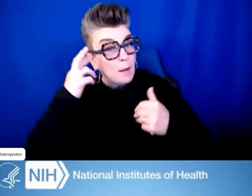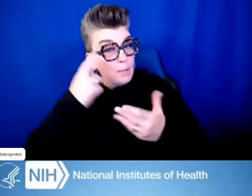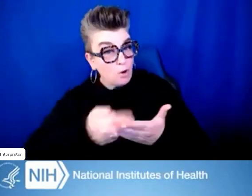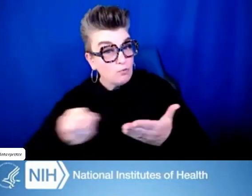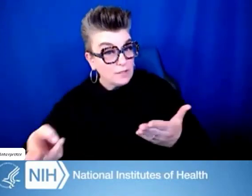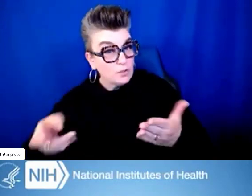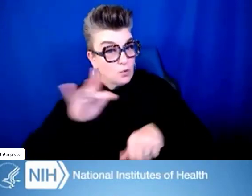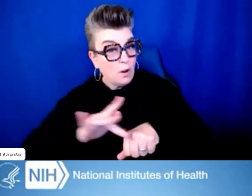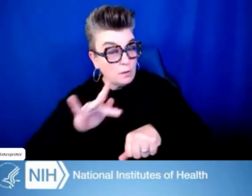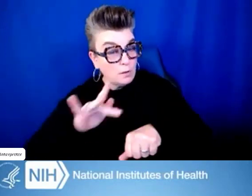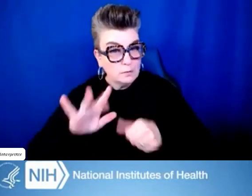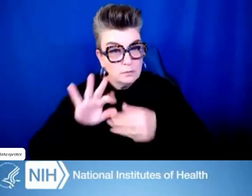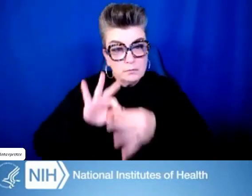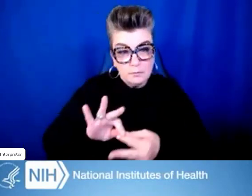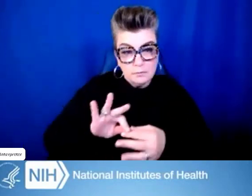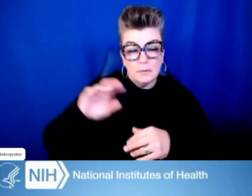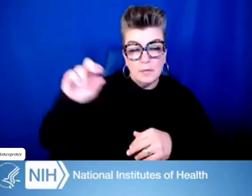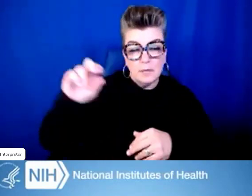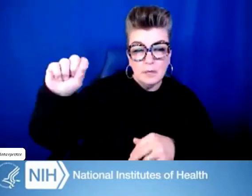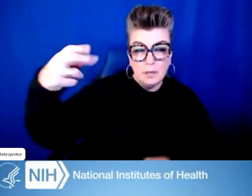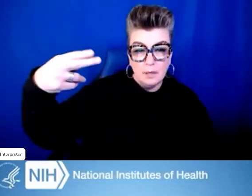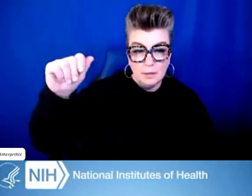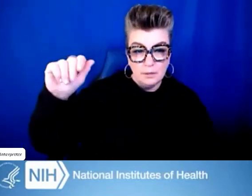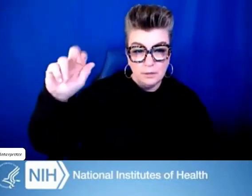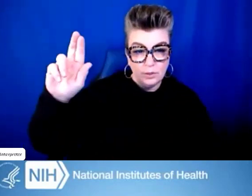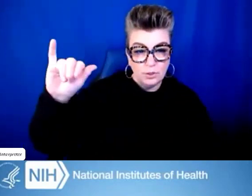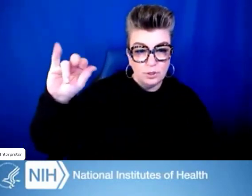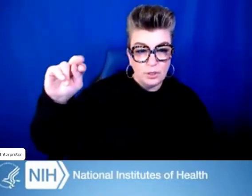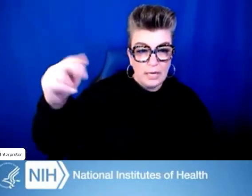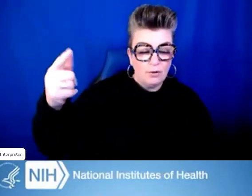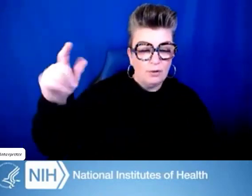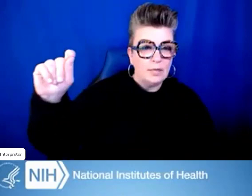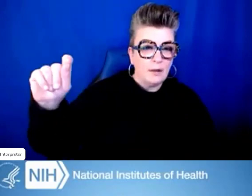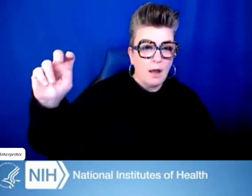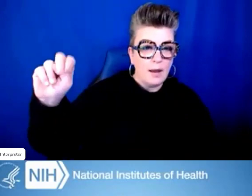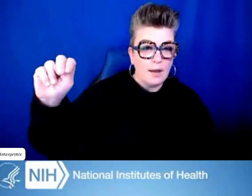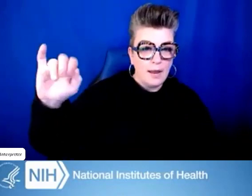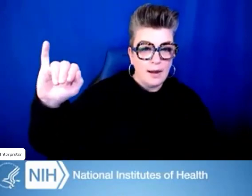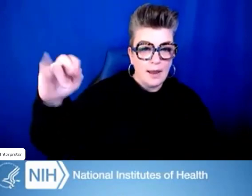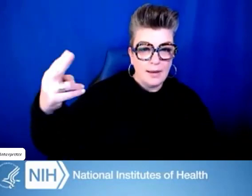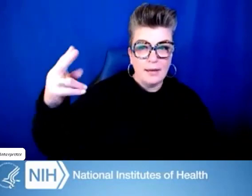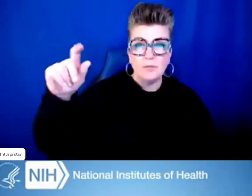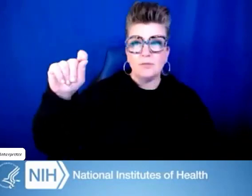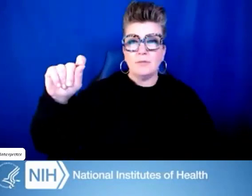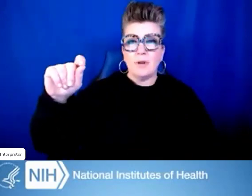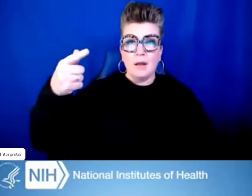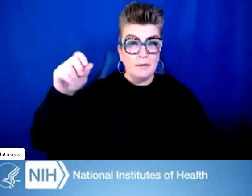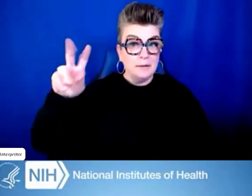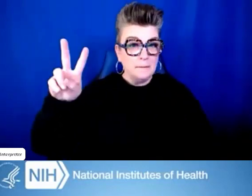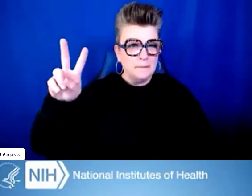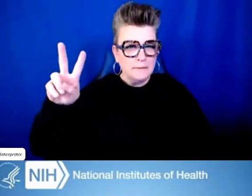on the sharing.nih.gov website to help sort of locate some of those, I think, particularly ones that the NIH actually,